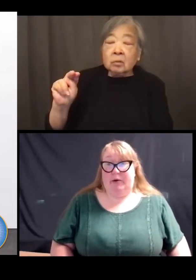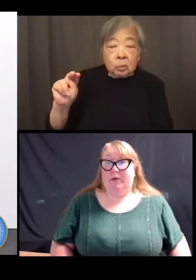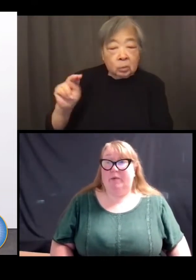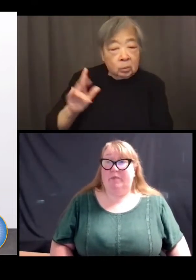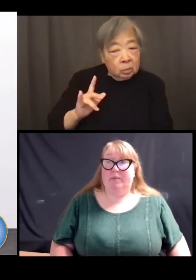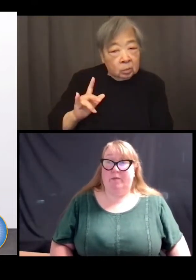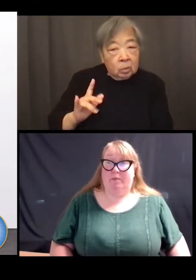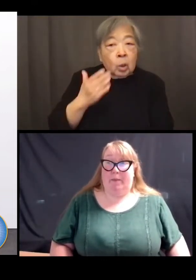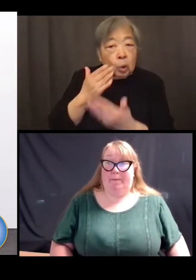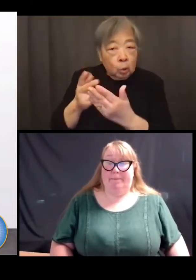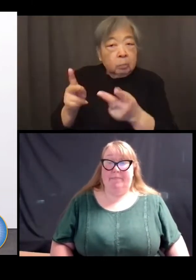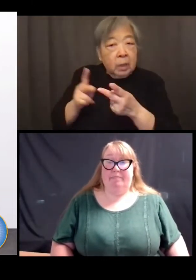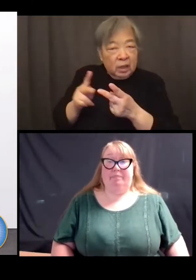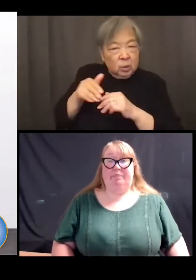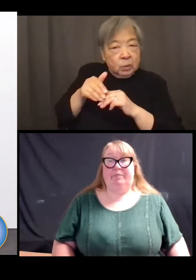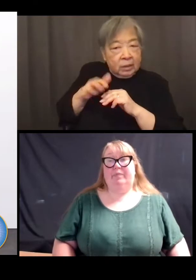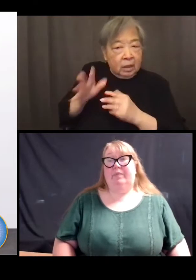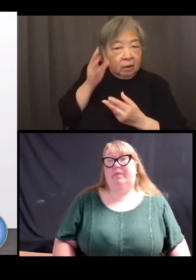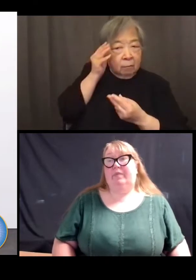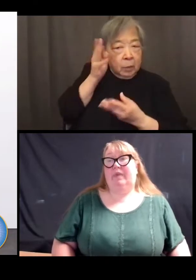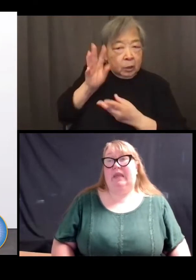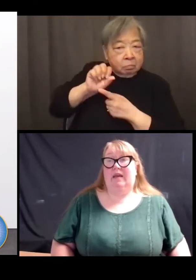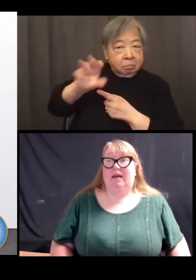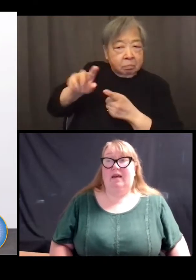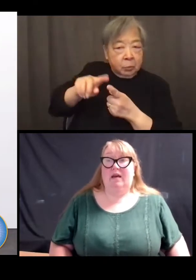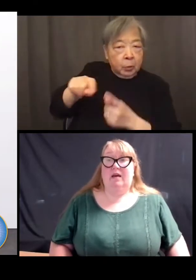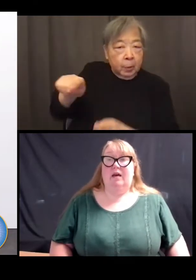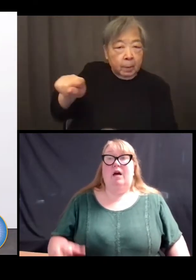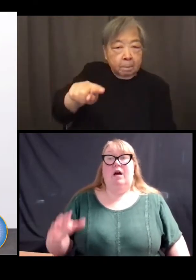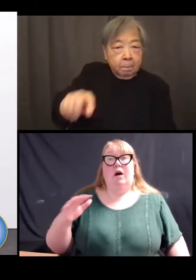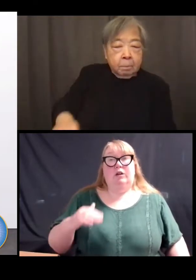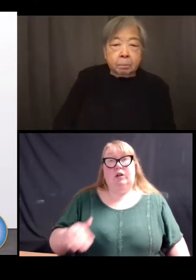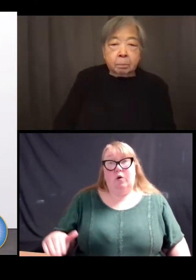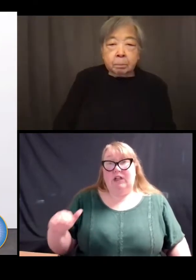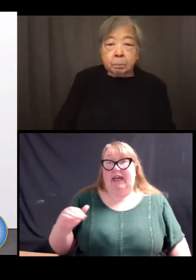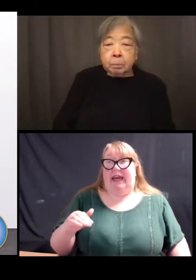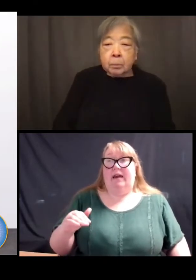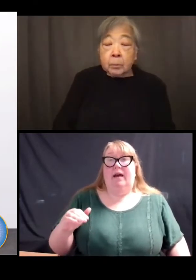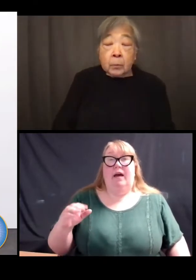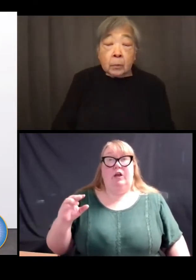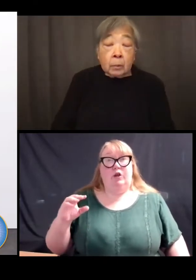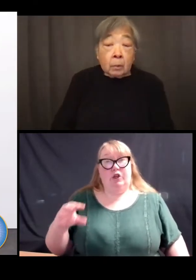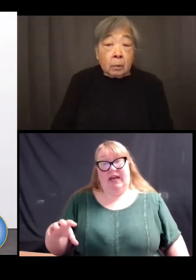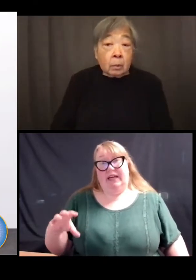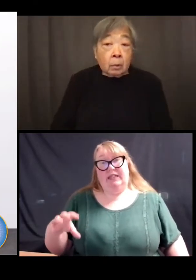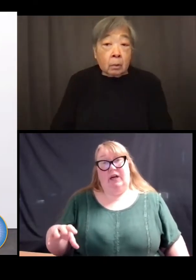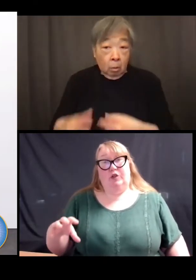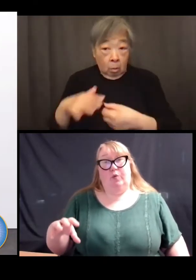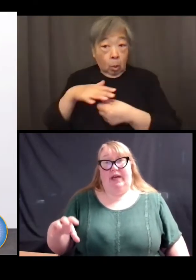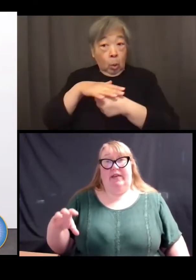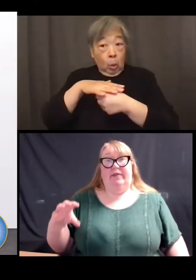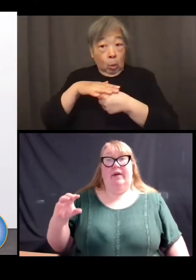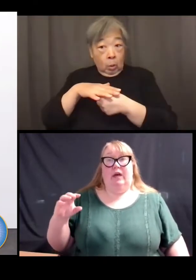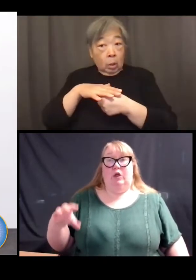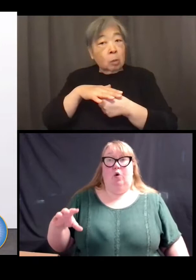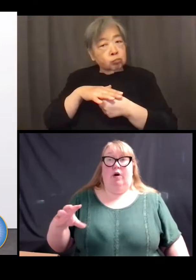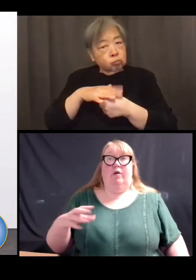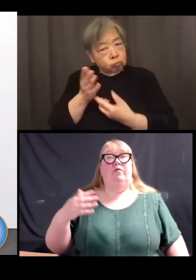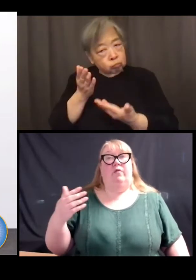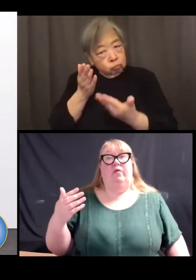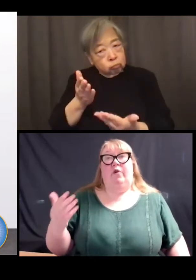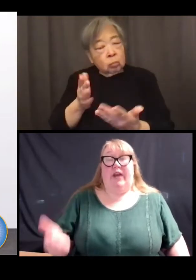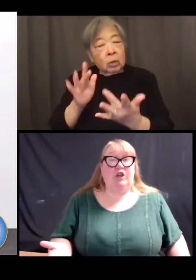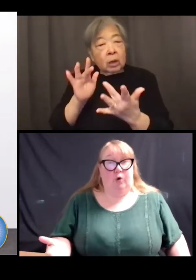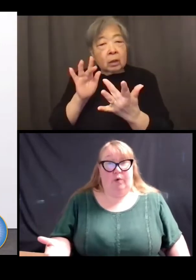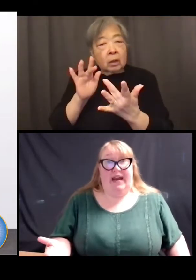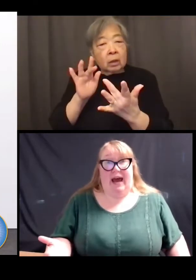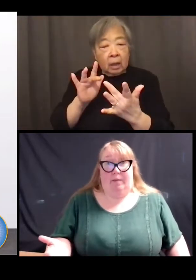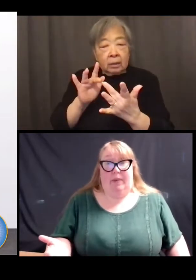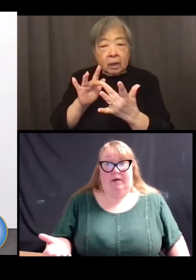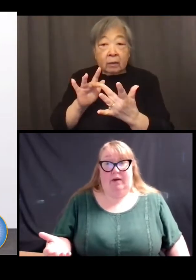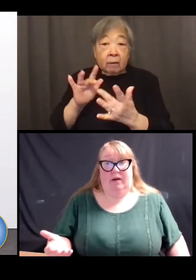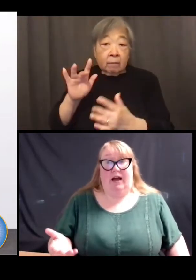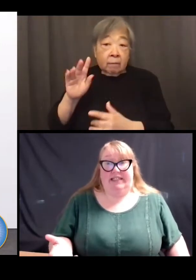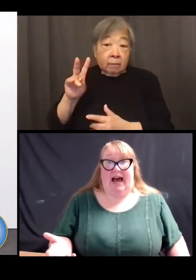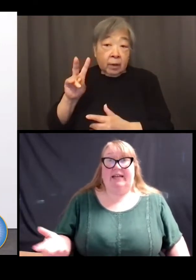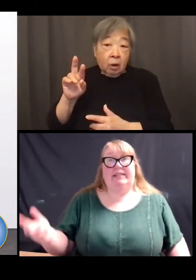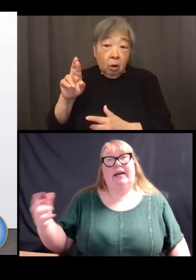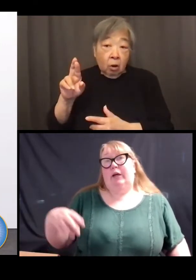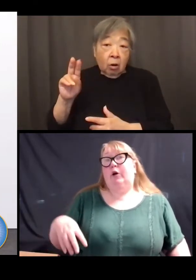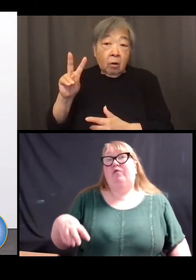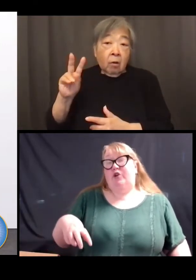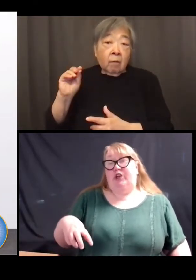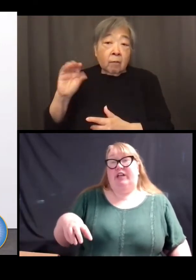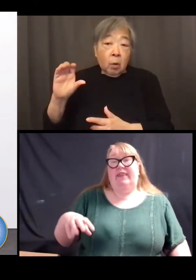Locally, you should get in touch with your vocational rehab contacts here in Virginia